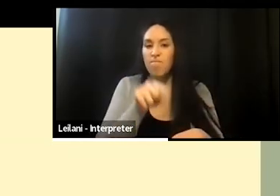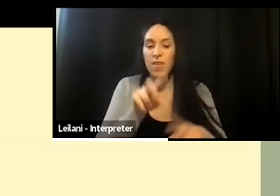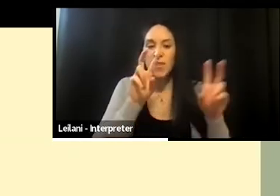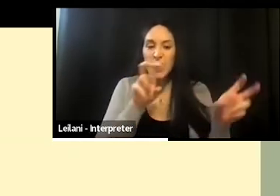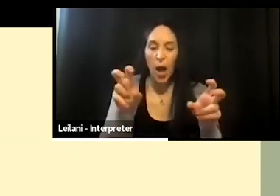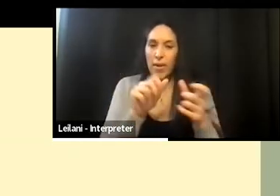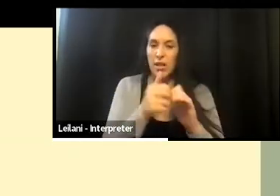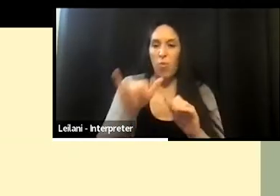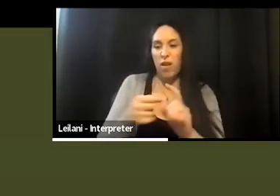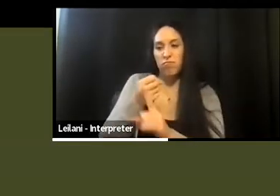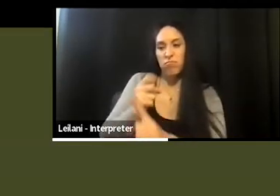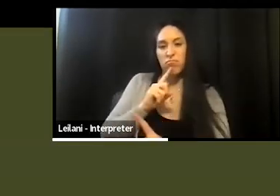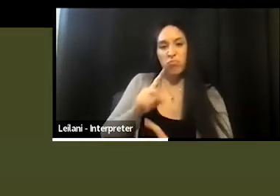to people with disabilities.